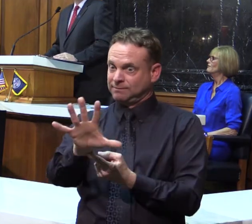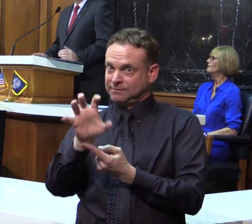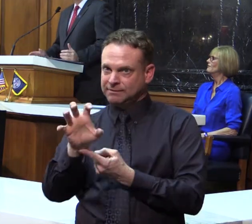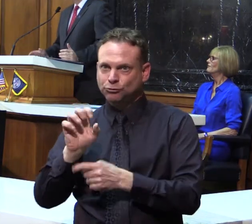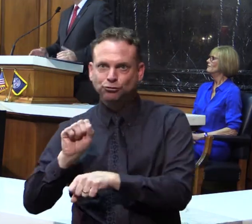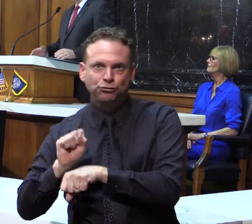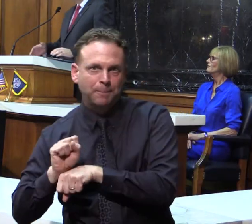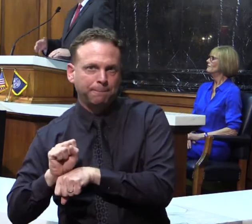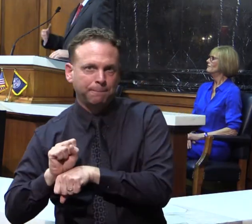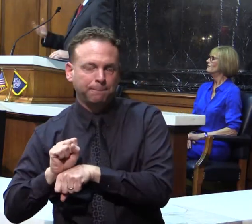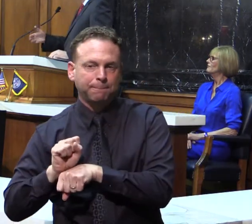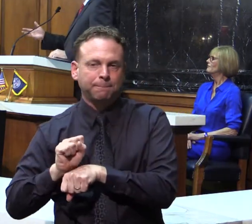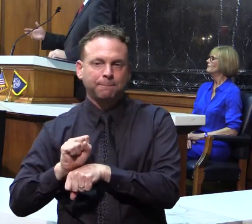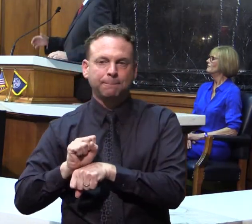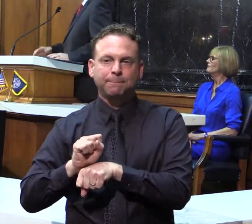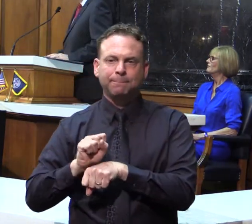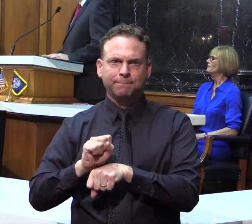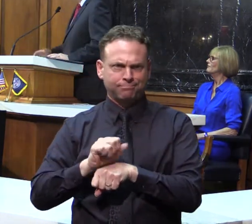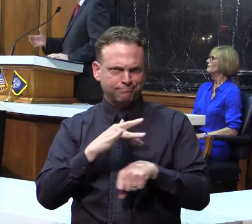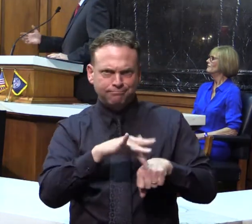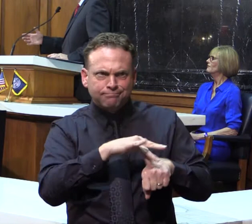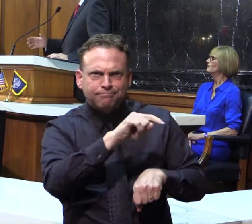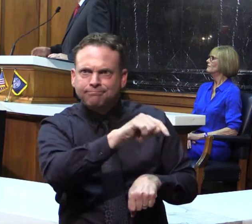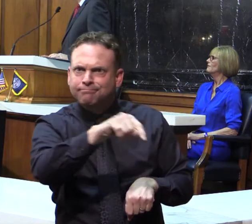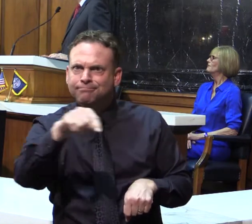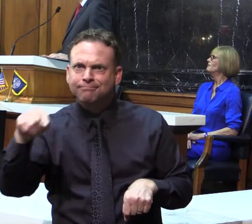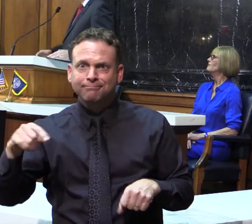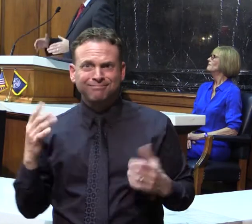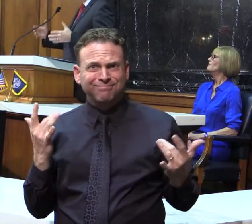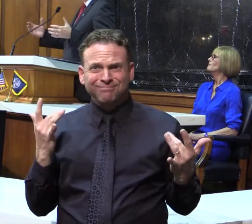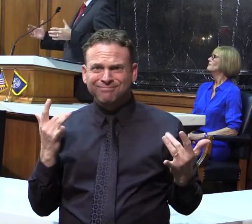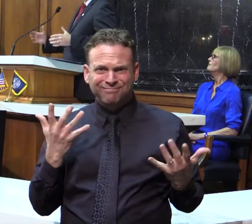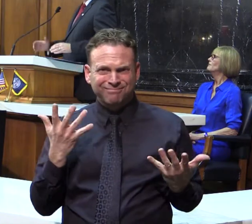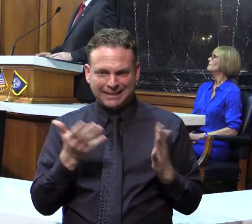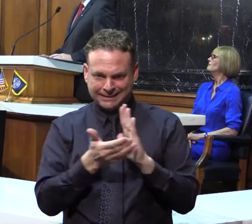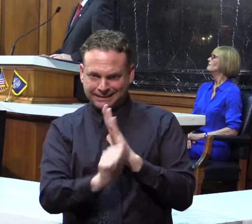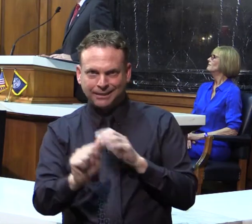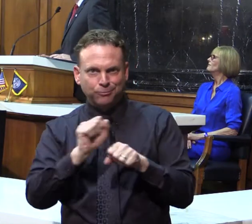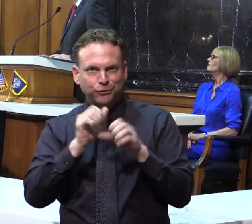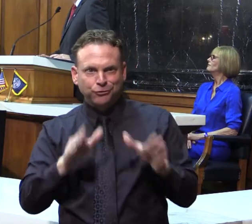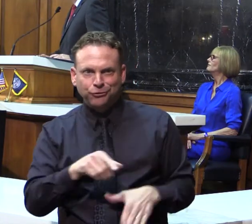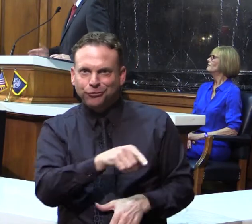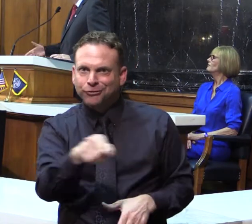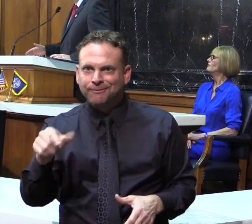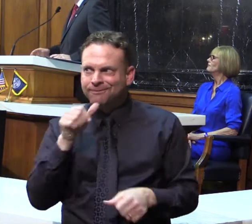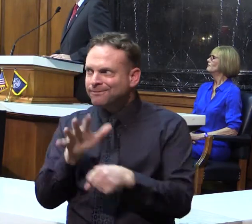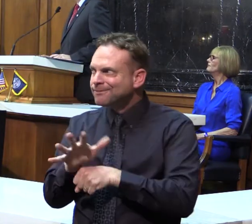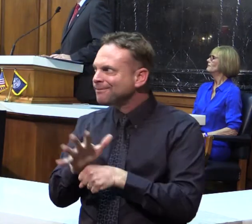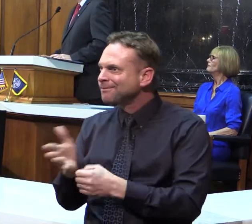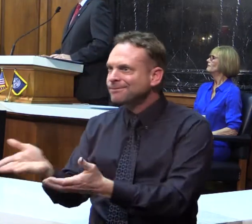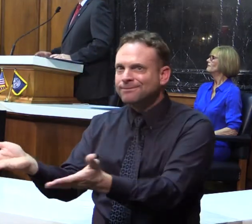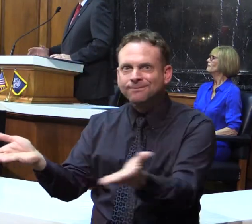And… add in the IEDC’s 30,000 new jobs … with even more on the way this year … not